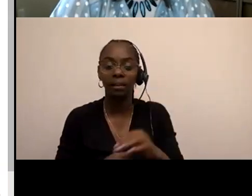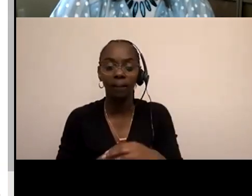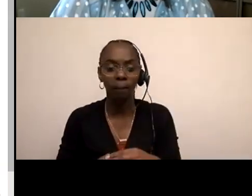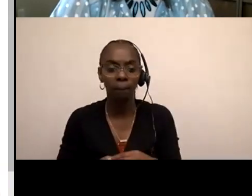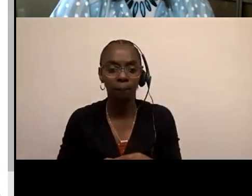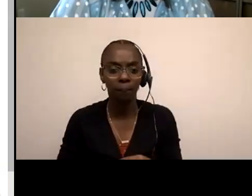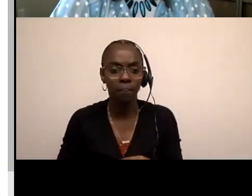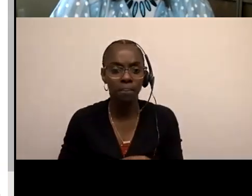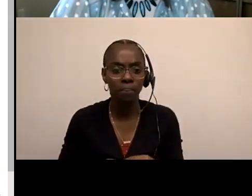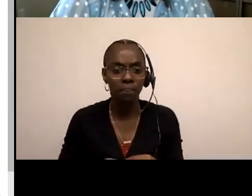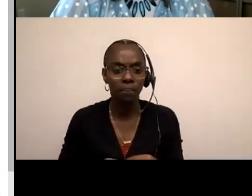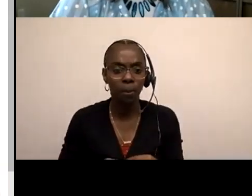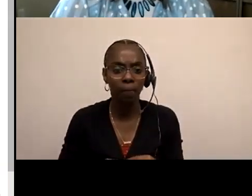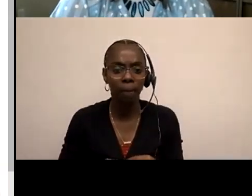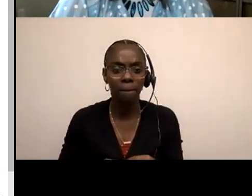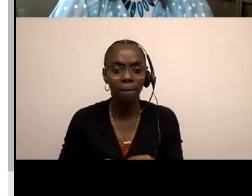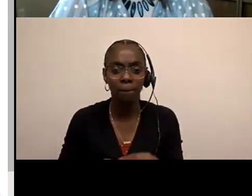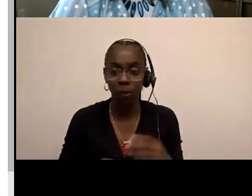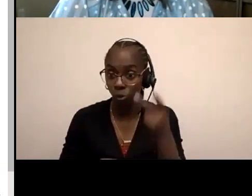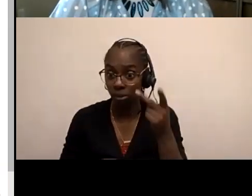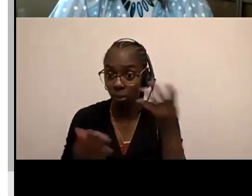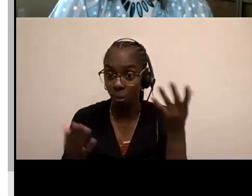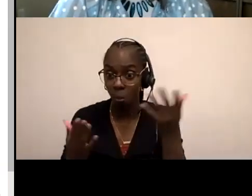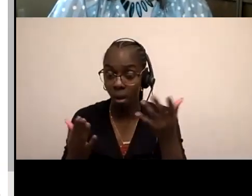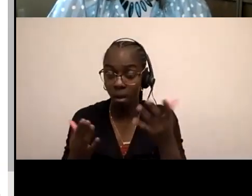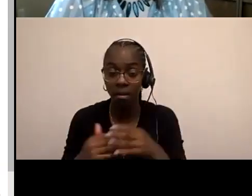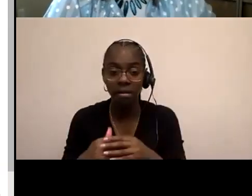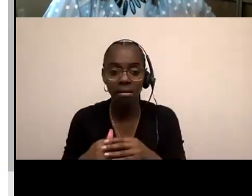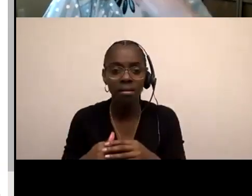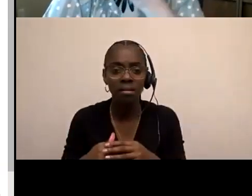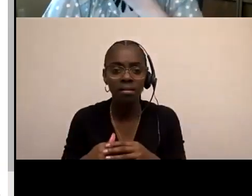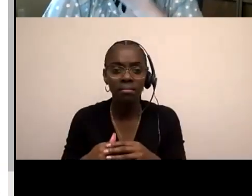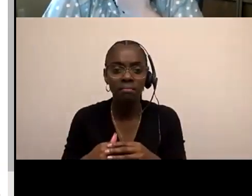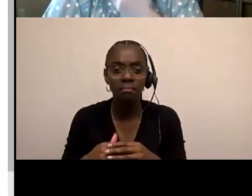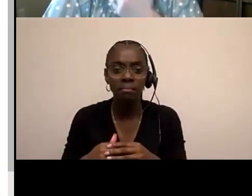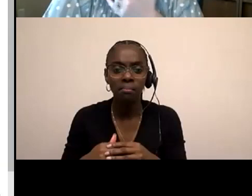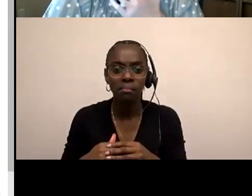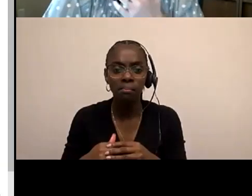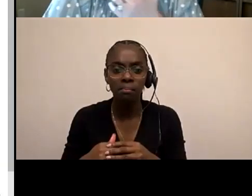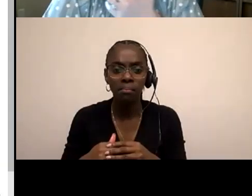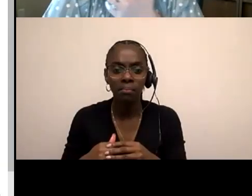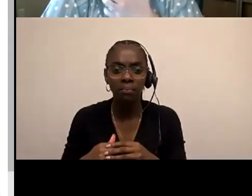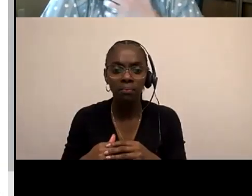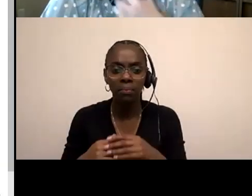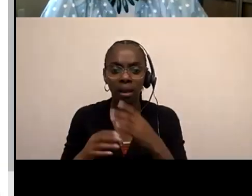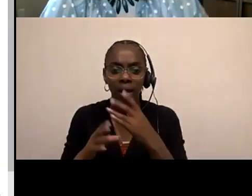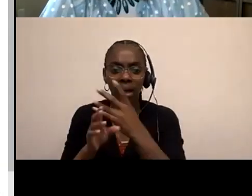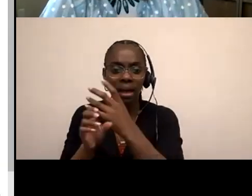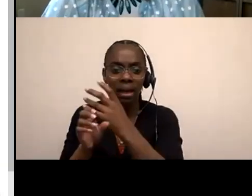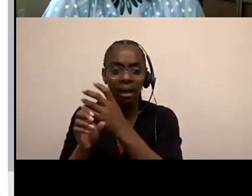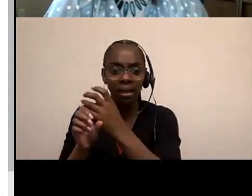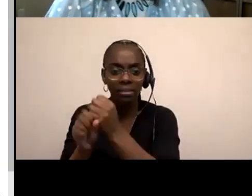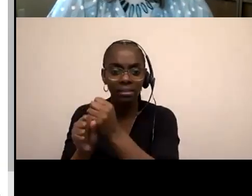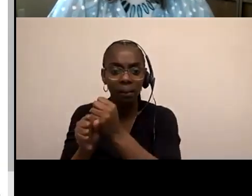THAT. AND WHAT YOU WILL SEE IS A SUMMARY OF EVERYTHING WE TALKED ABOUT TODAY. SO, FOR